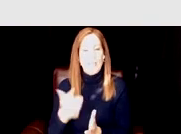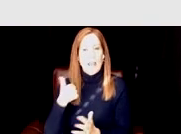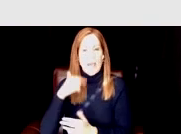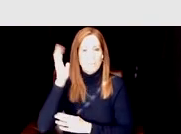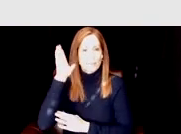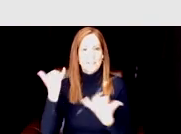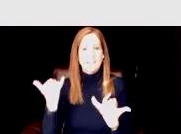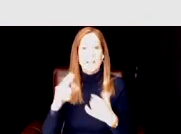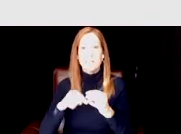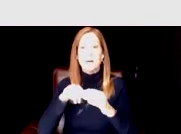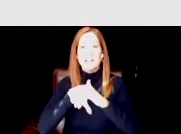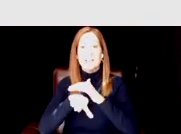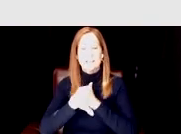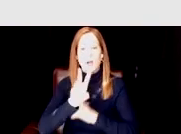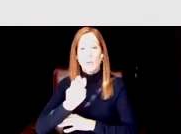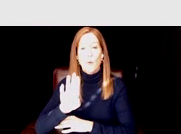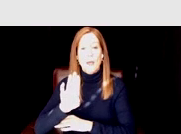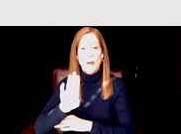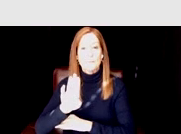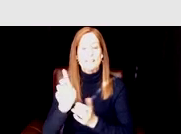on Accessible Web Design Techniques.